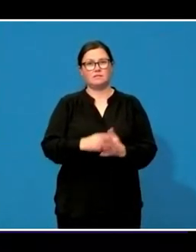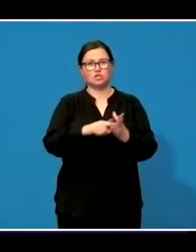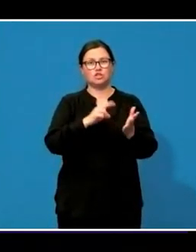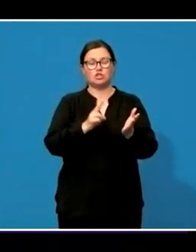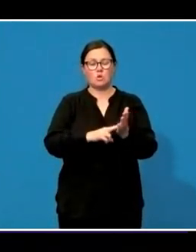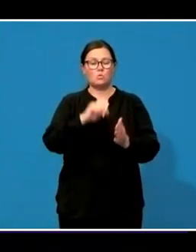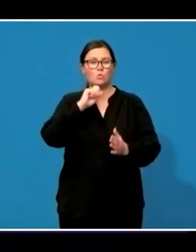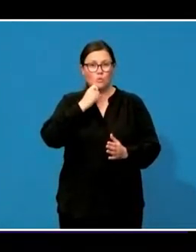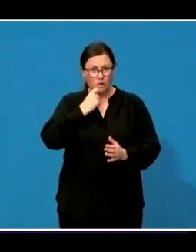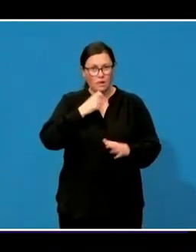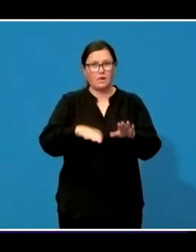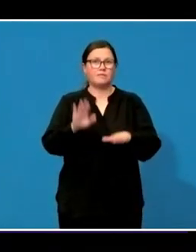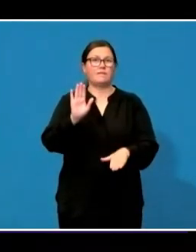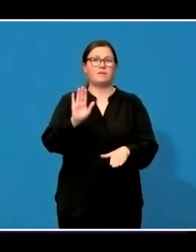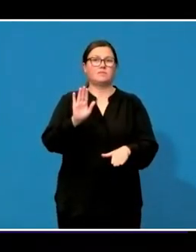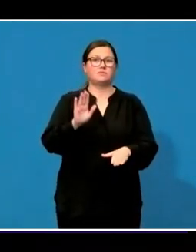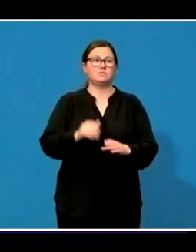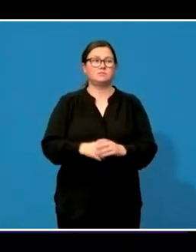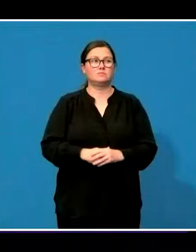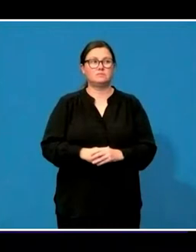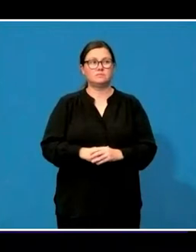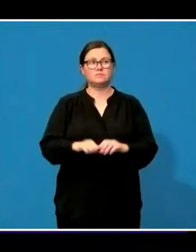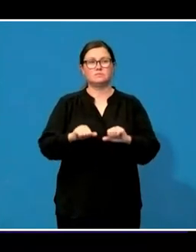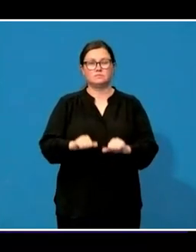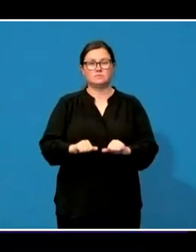Joan, thank you - if I may refer to you as such, thank you very much for coming to the